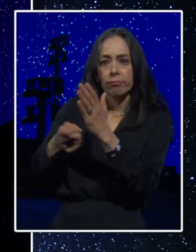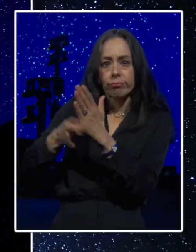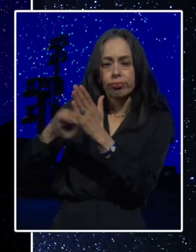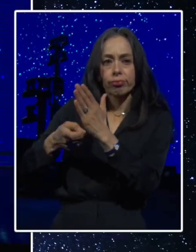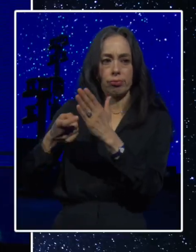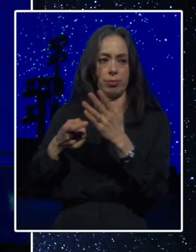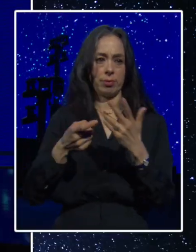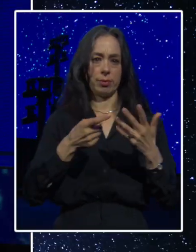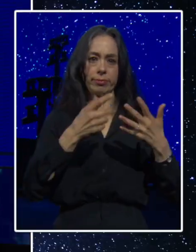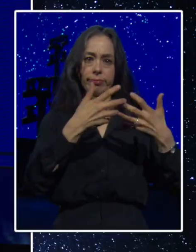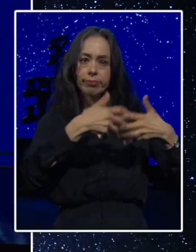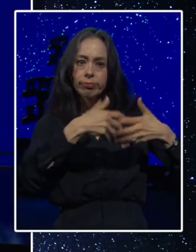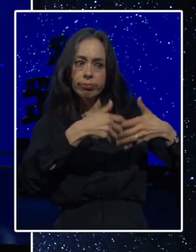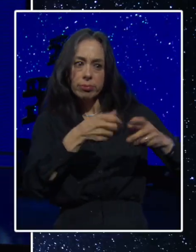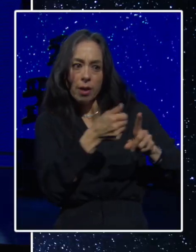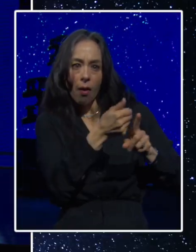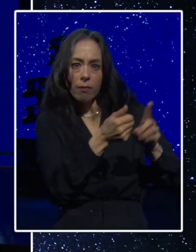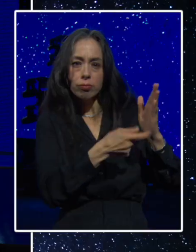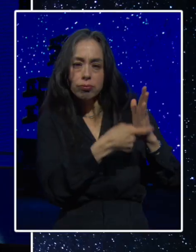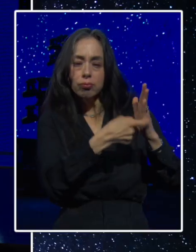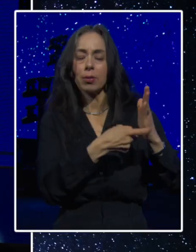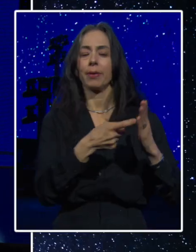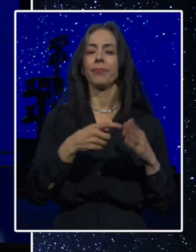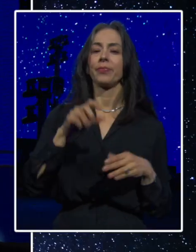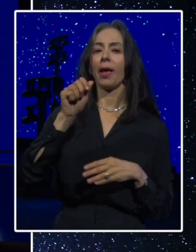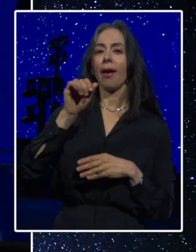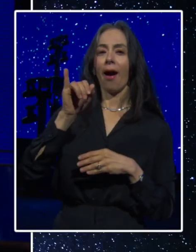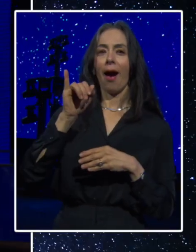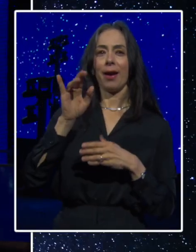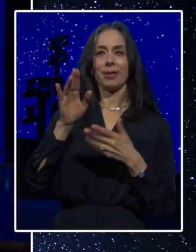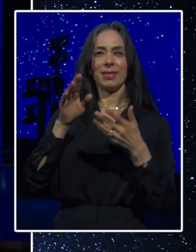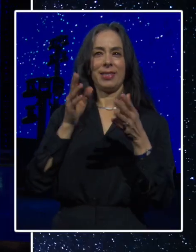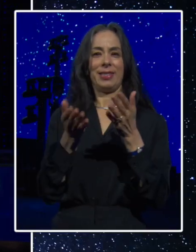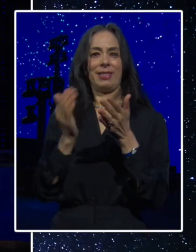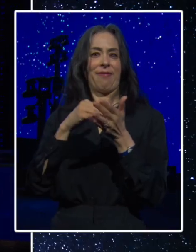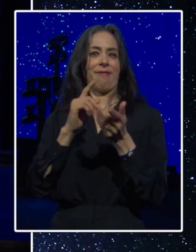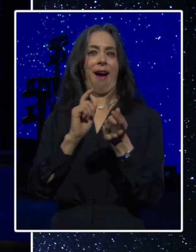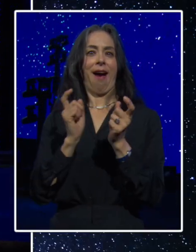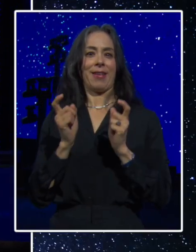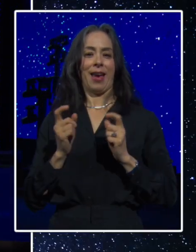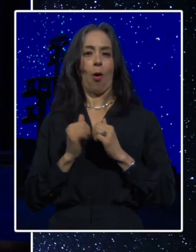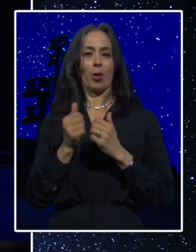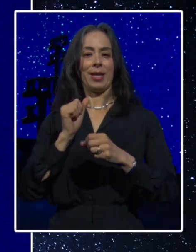Physical AI is redefining how we work and interact with the world around us.